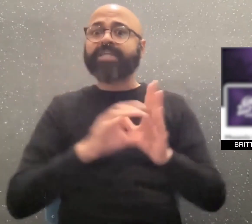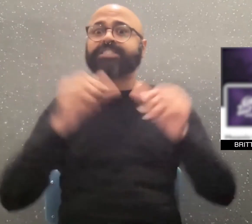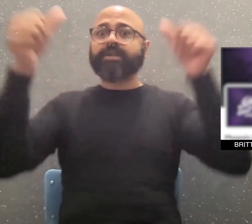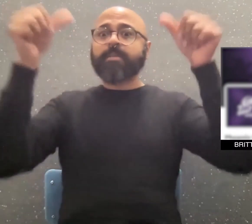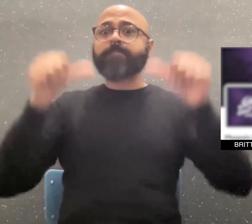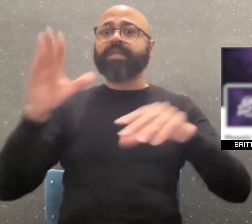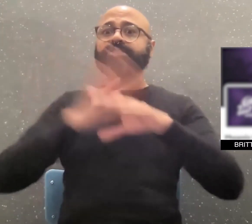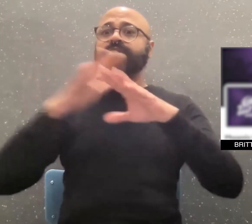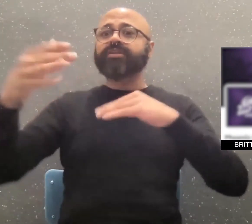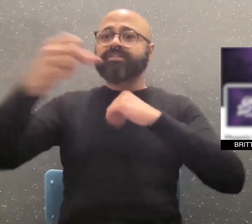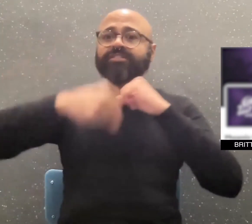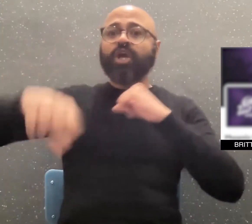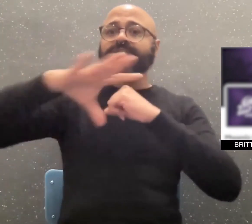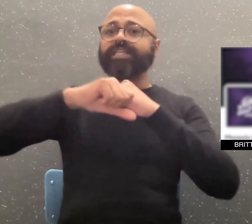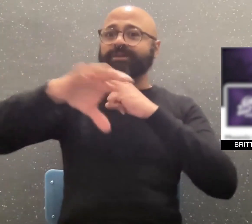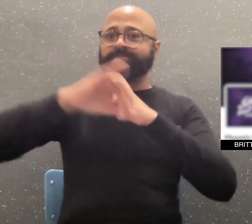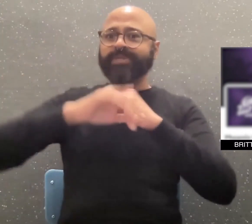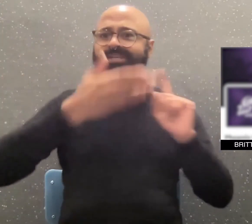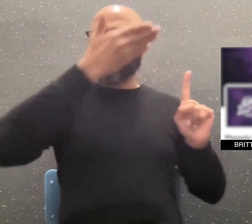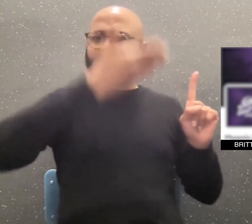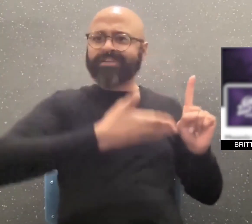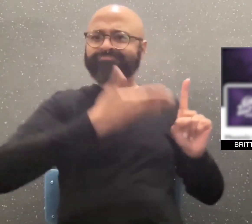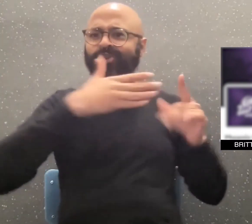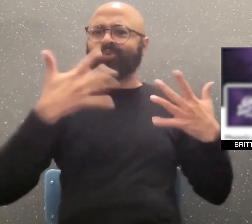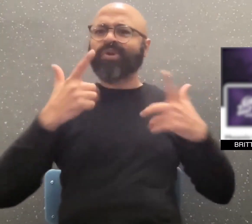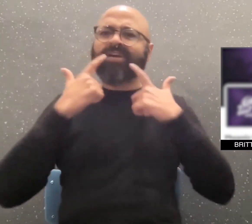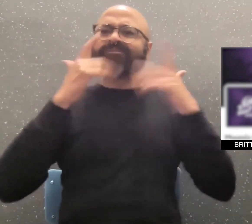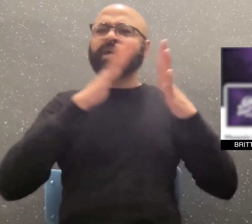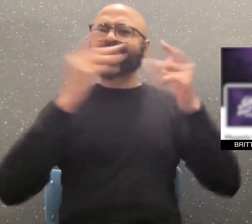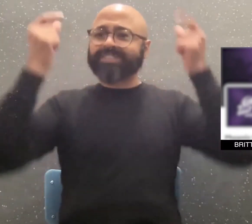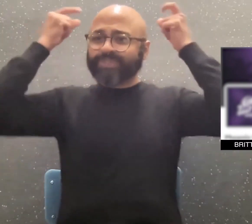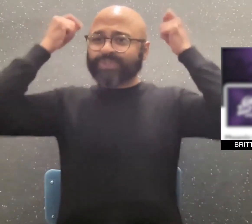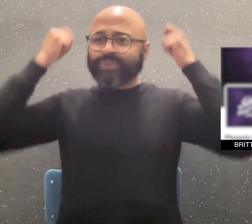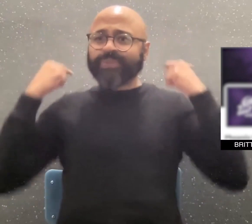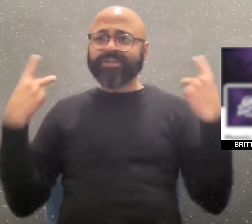in the image posted on social media Griner's signature